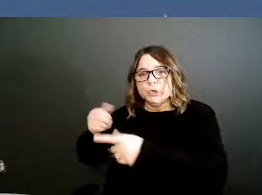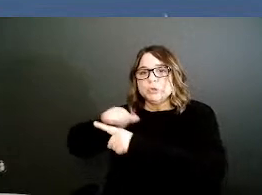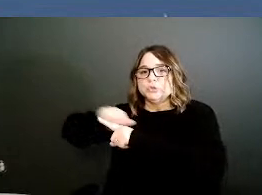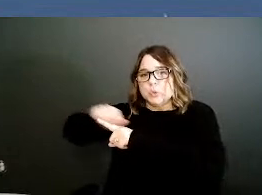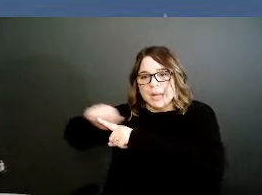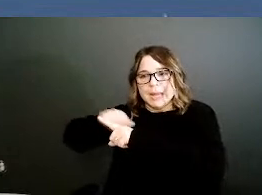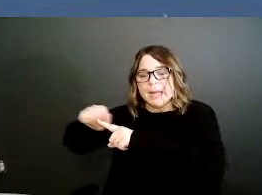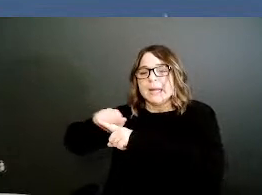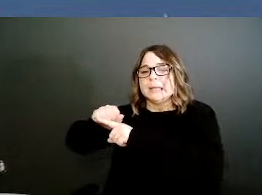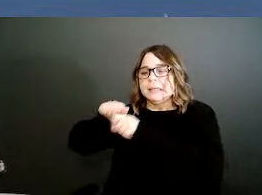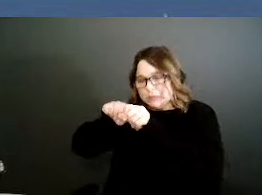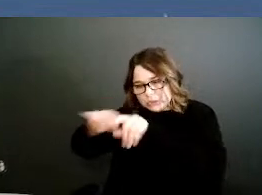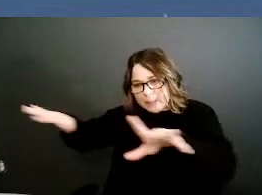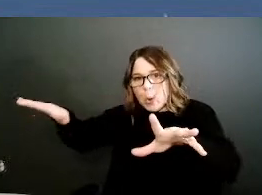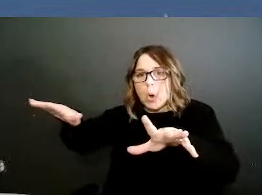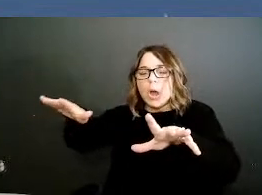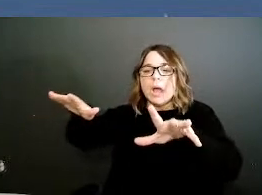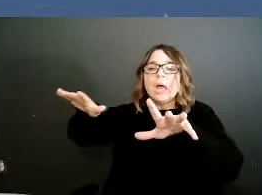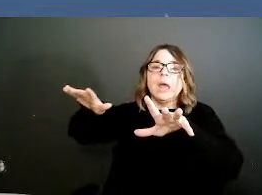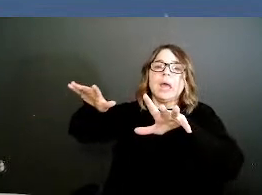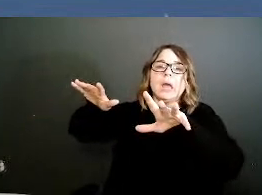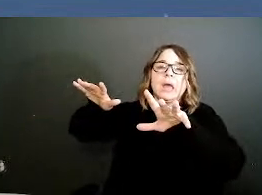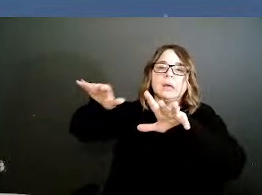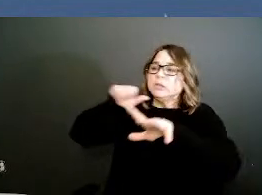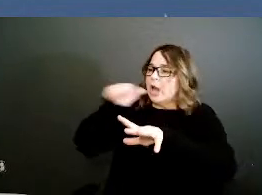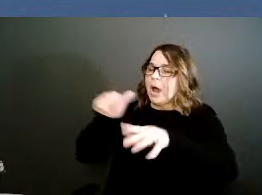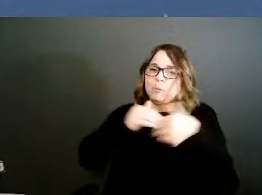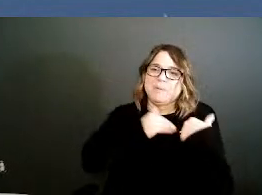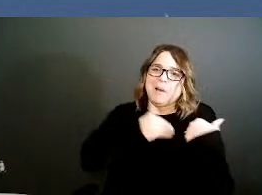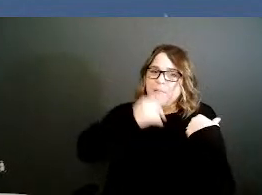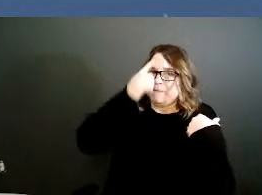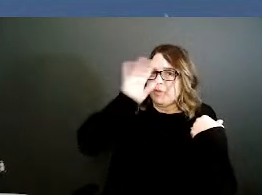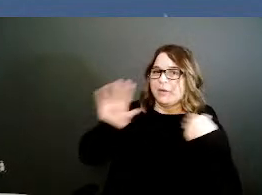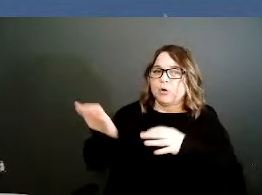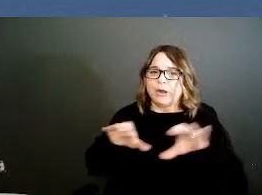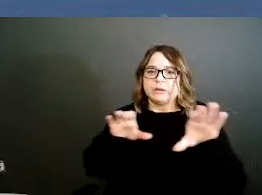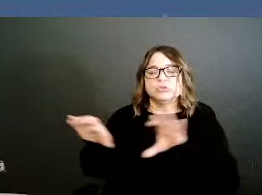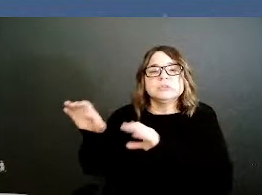DEBATE BY THESE SAME CITY COUNCIL MEMBERS ABOUT FUNDING